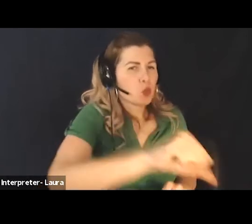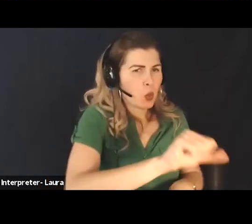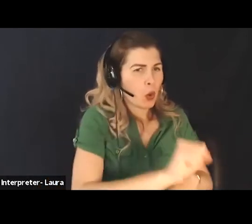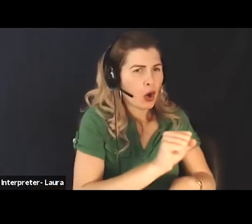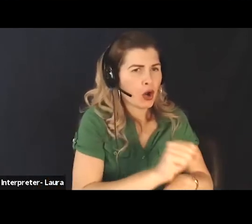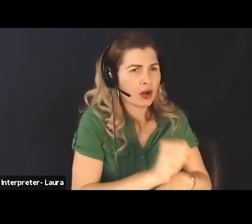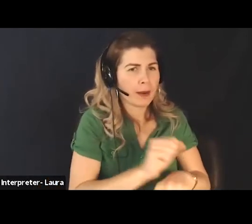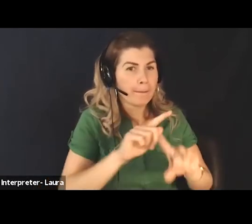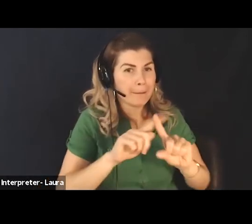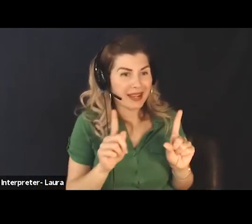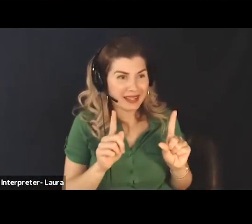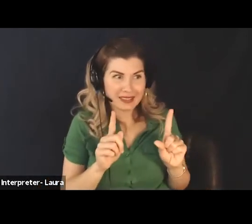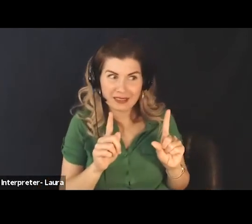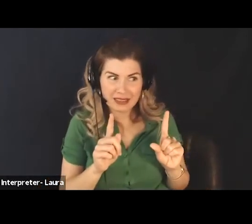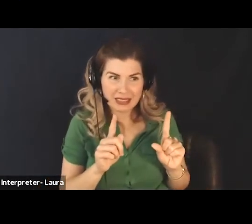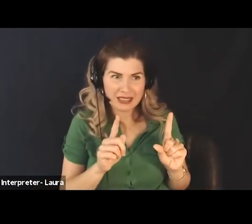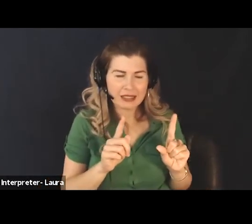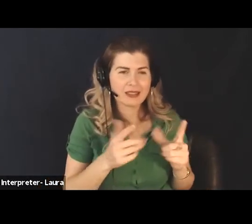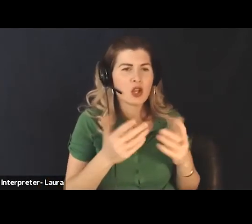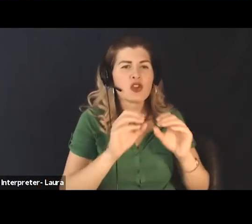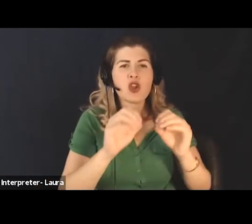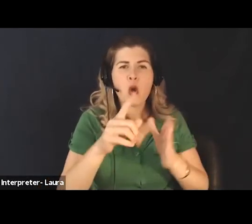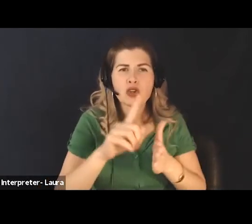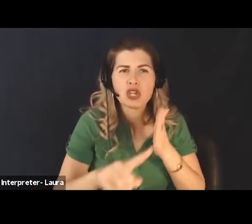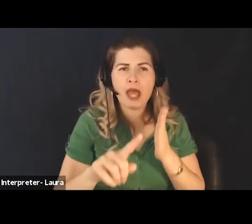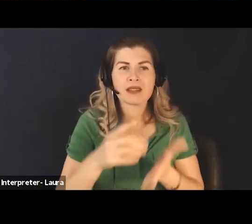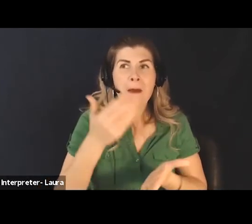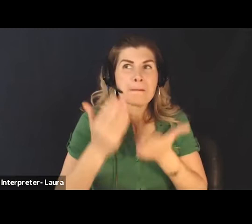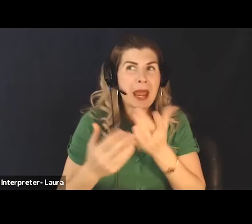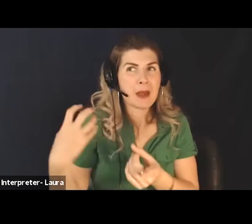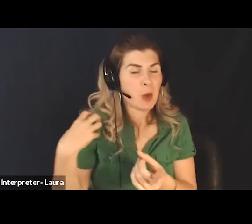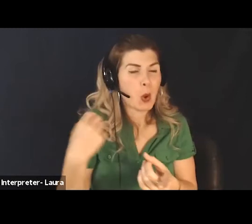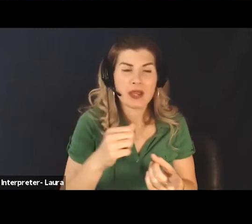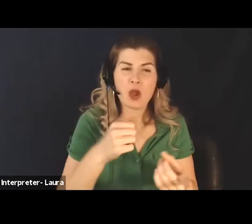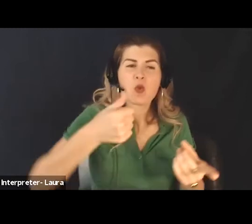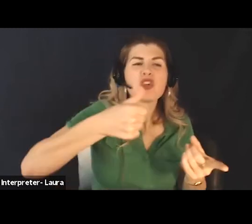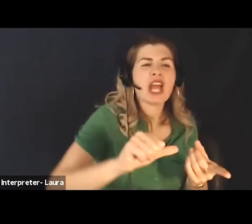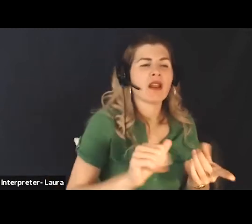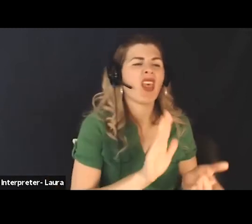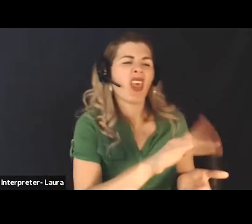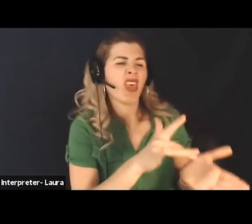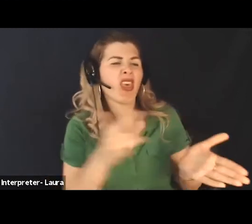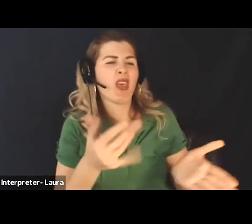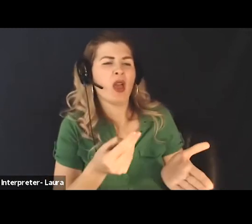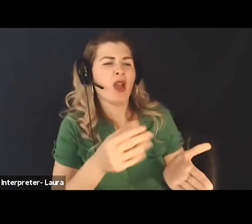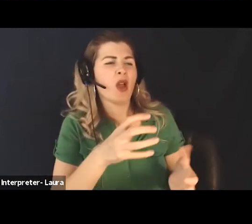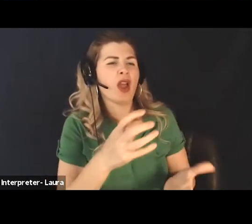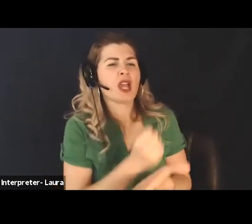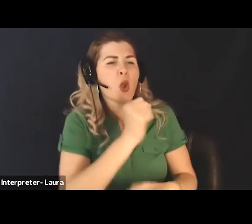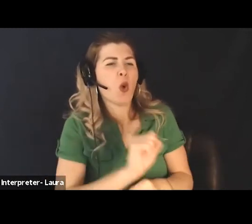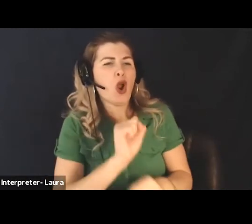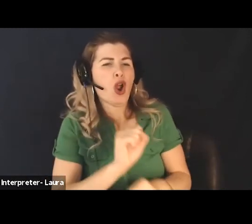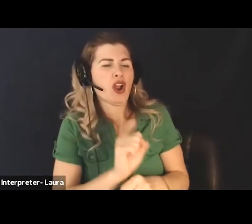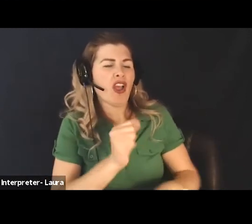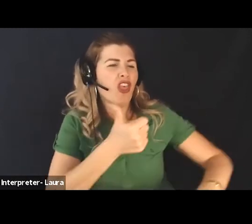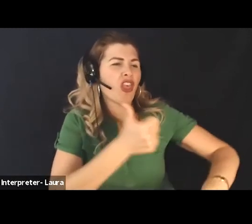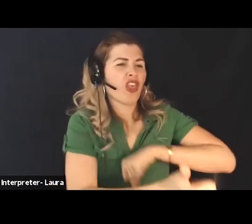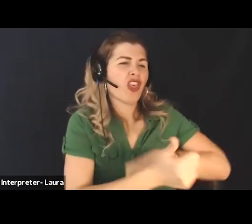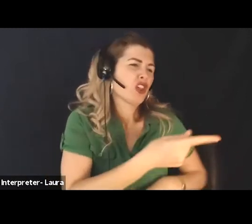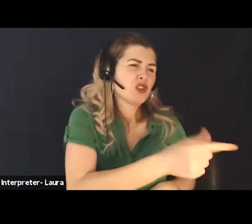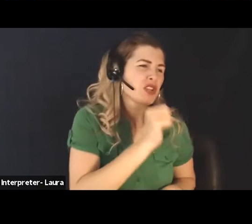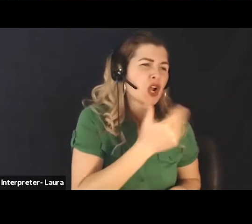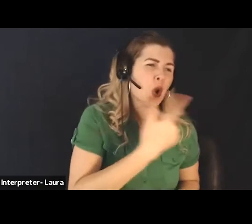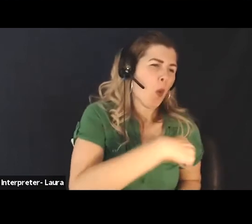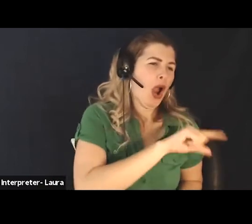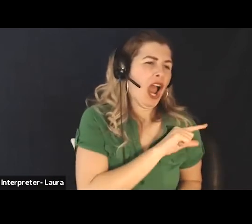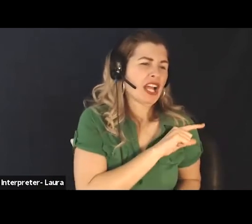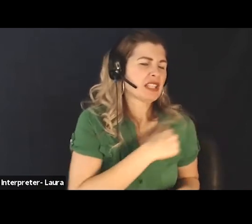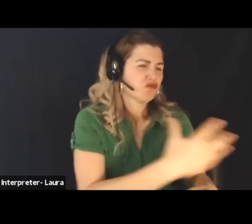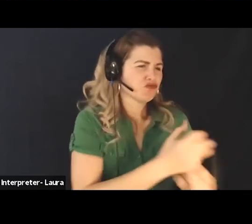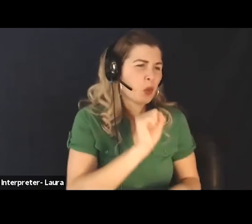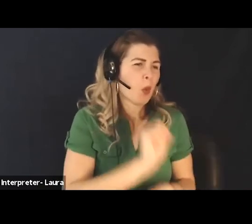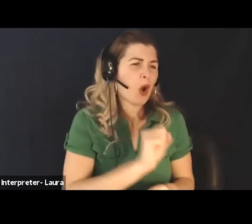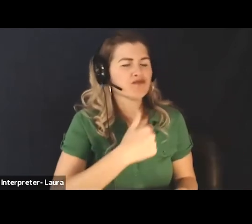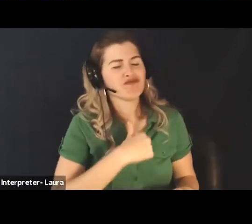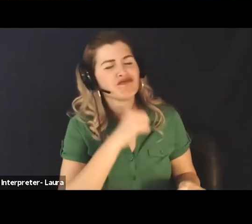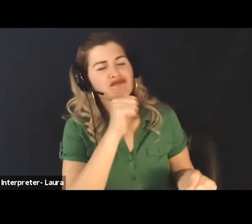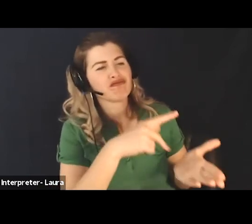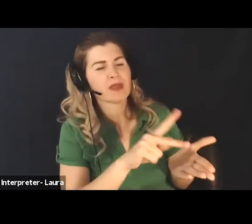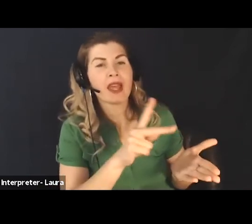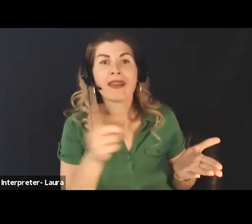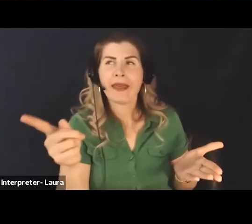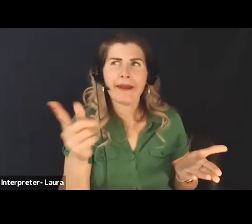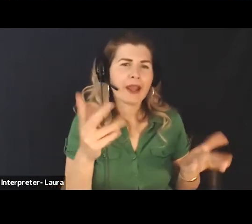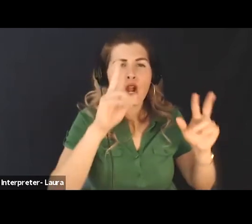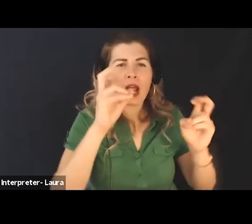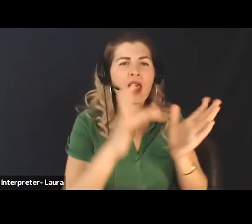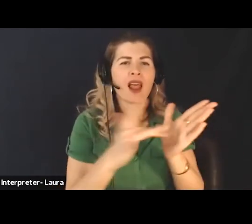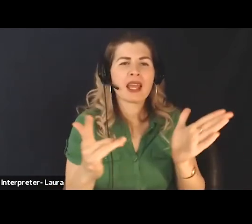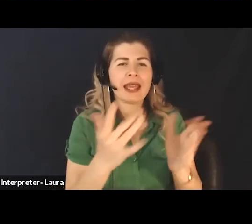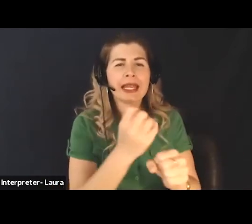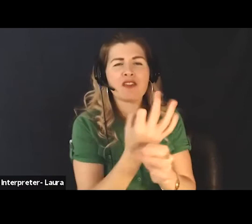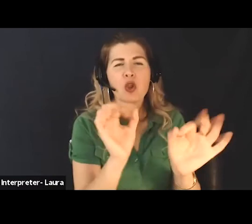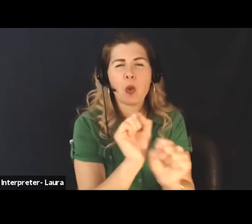But there's no checks to make sure that the employer actually is rejecting truly bad faith work, and so work, employers can use it to essentially blame workers for tasks that they designed poorly, or they could use it to just get free work and not pay